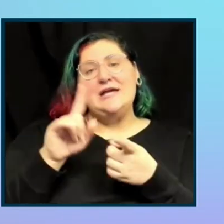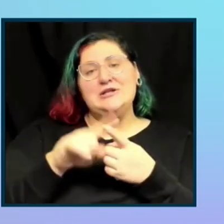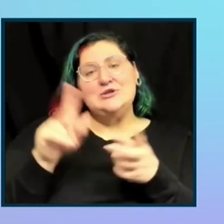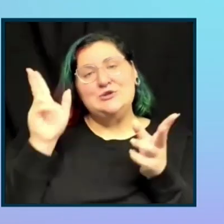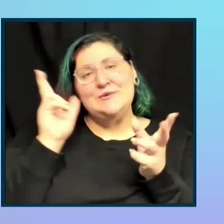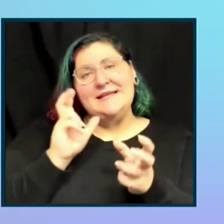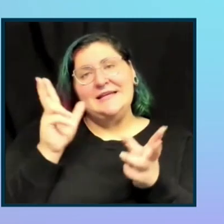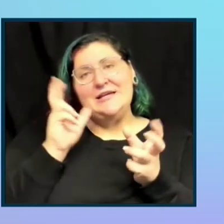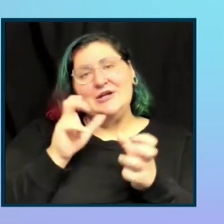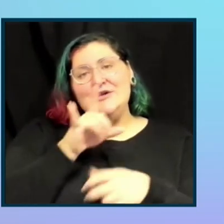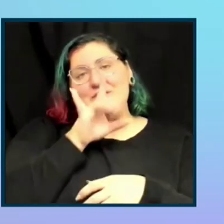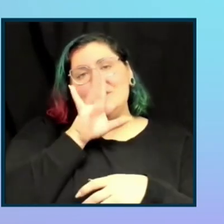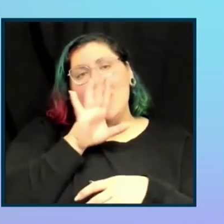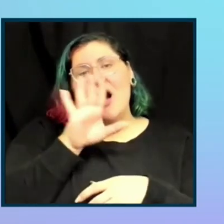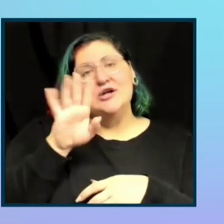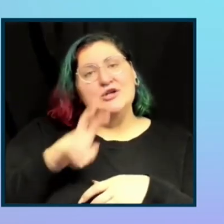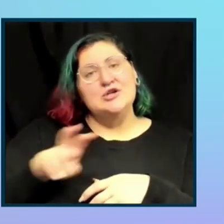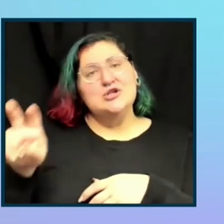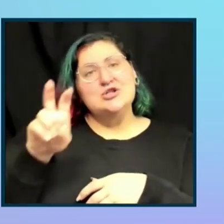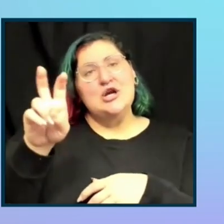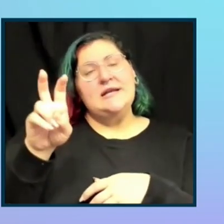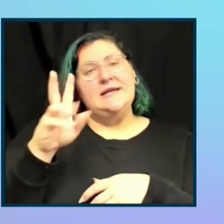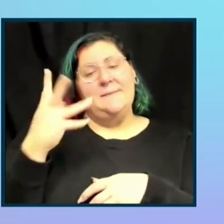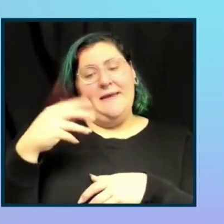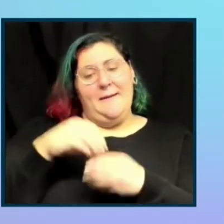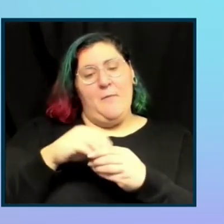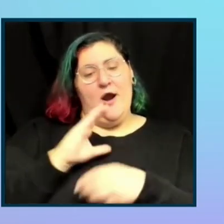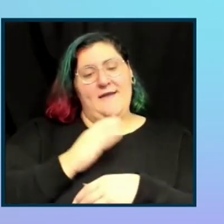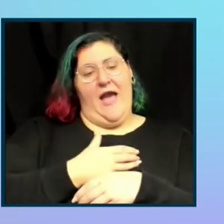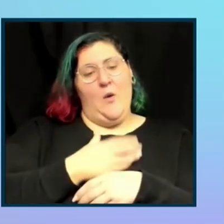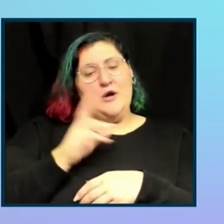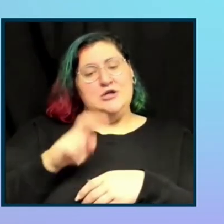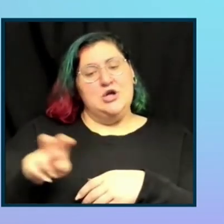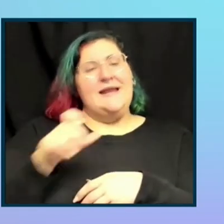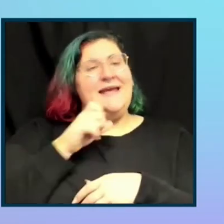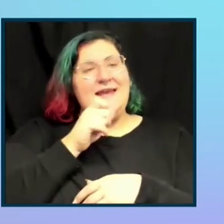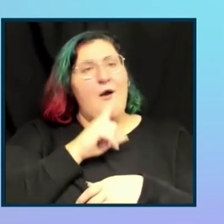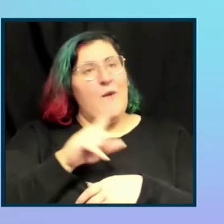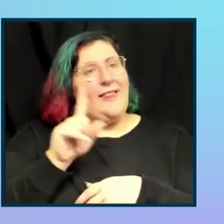And share your journey and for being a part of ours. So not really a question, but thought that was worth.